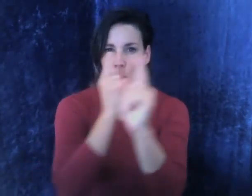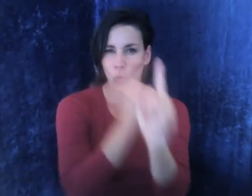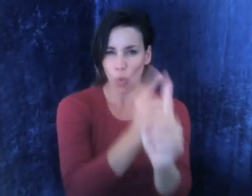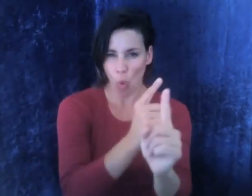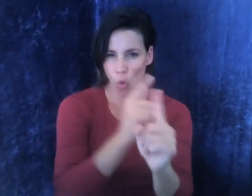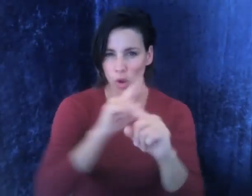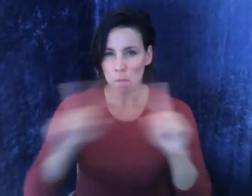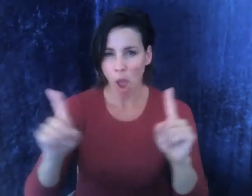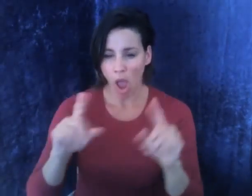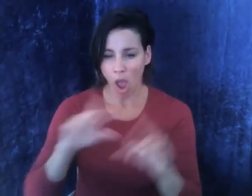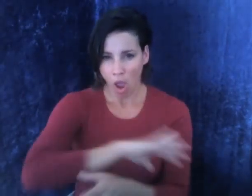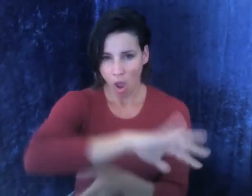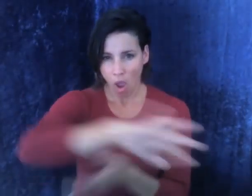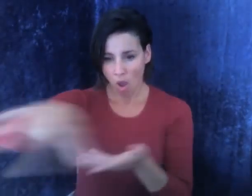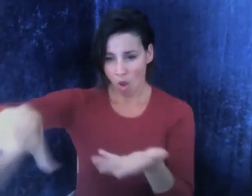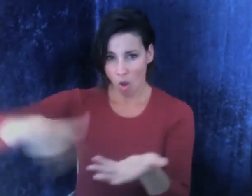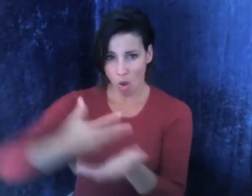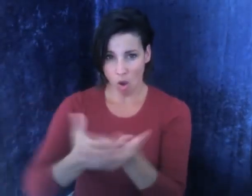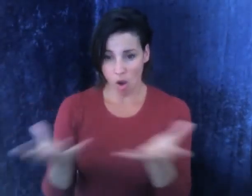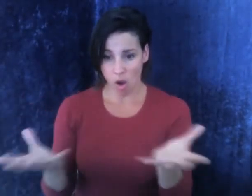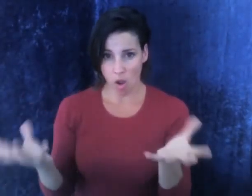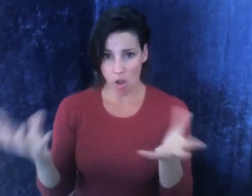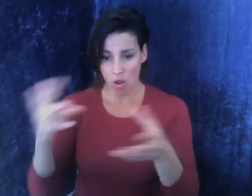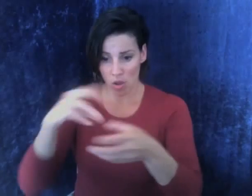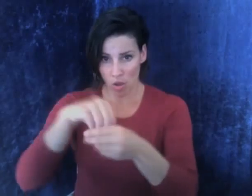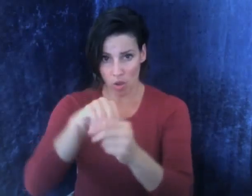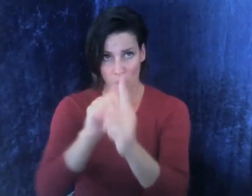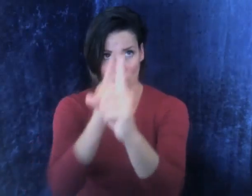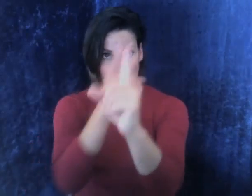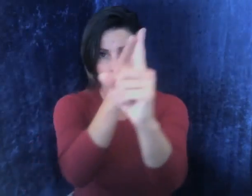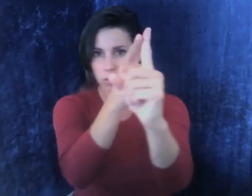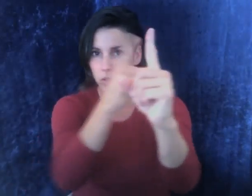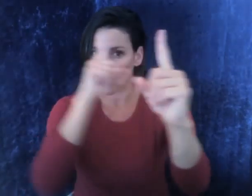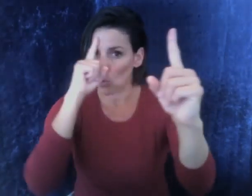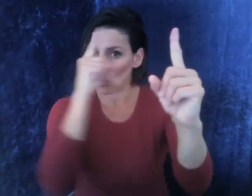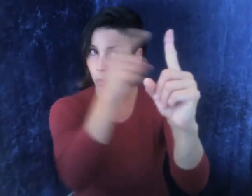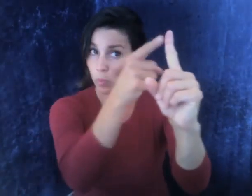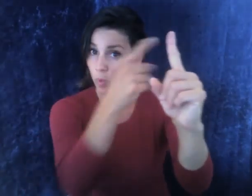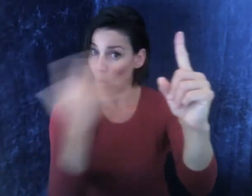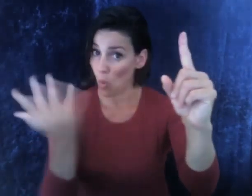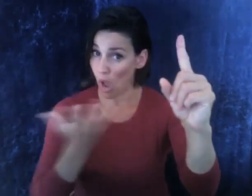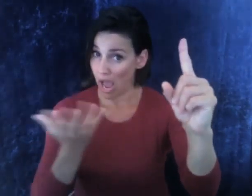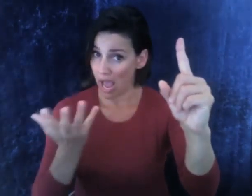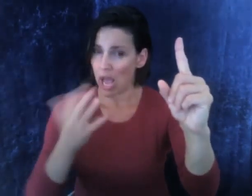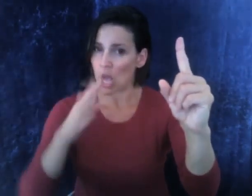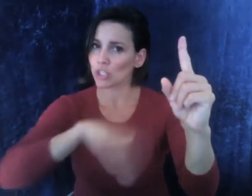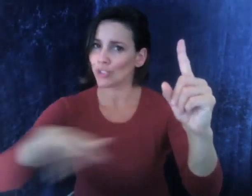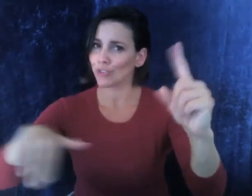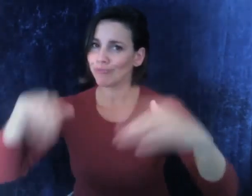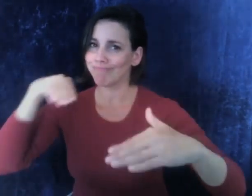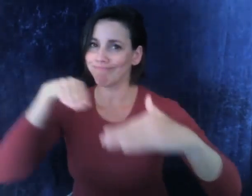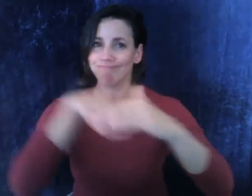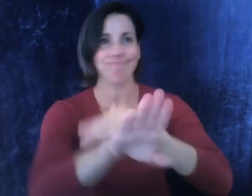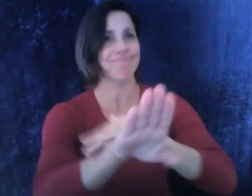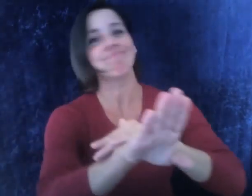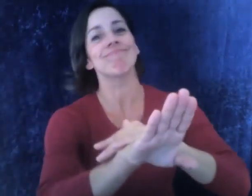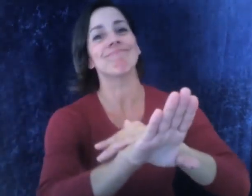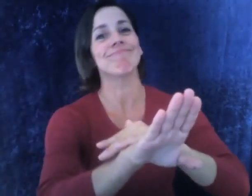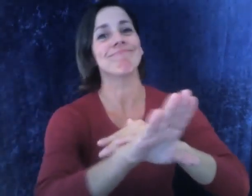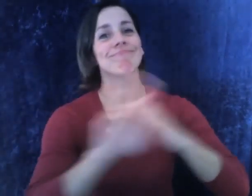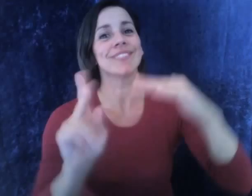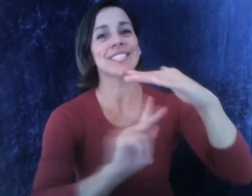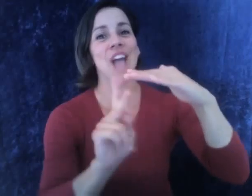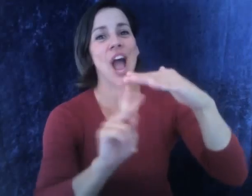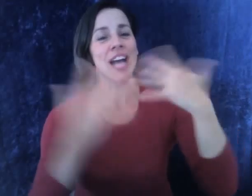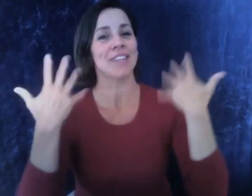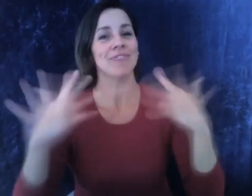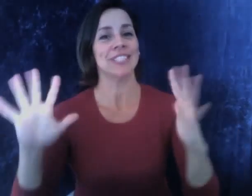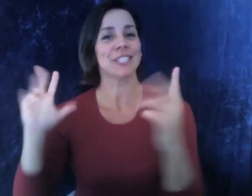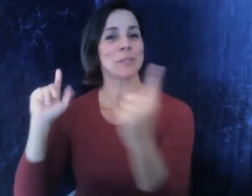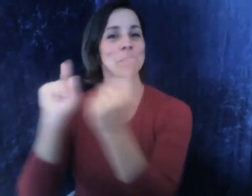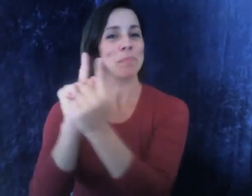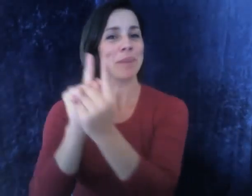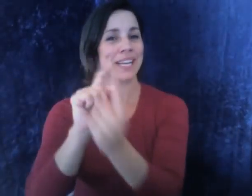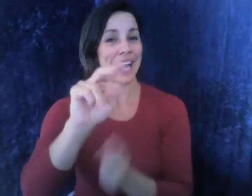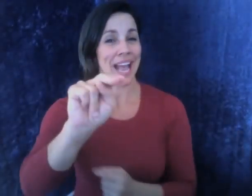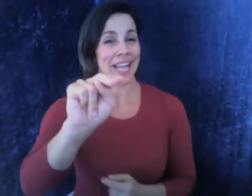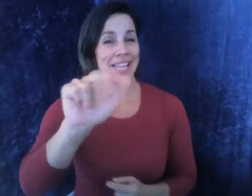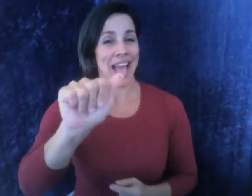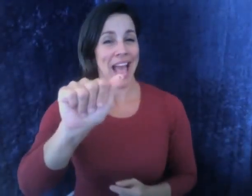There will be many goals and objectives that meet the Pre-K standards set by